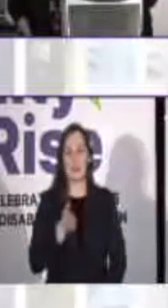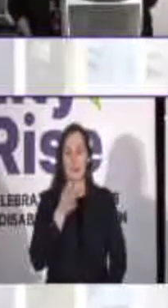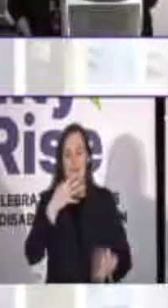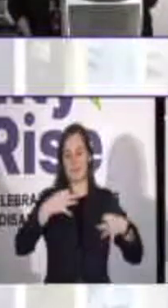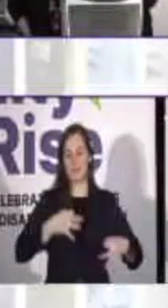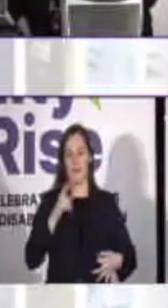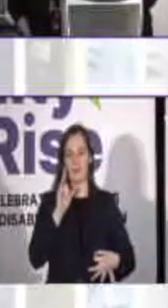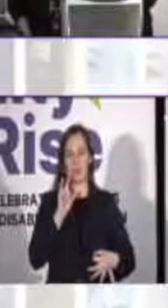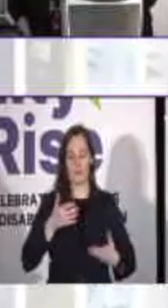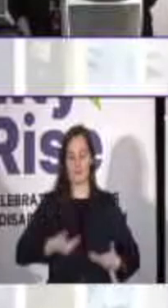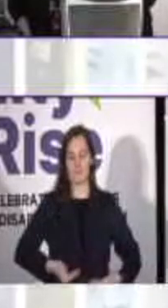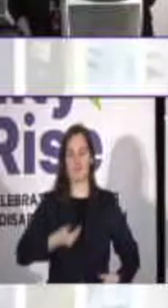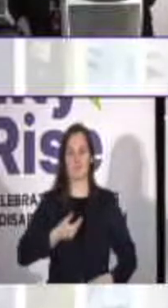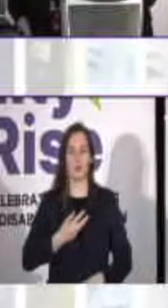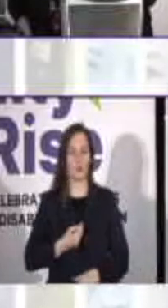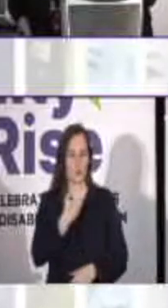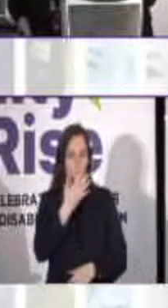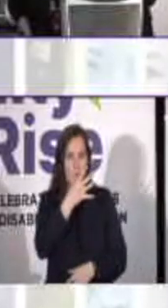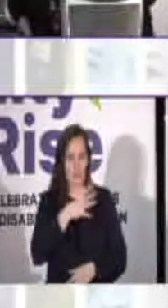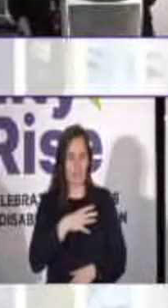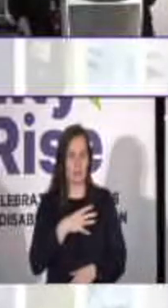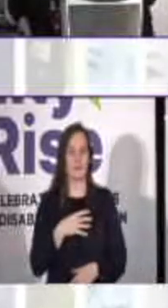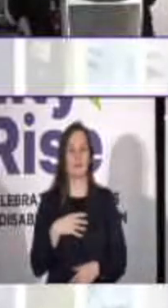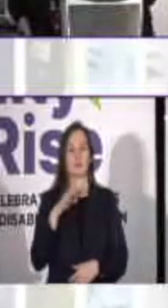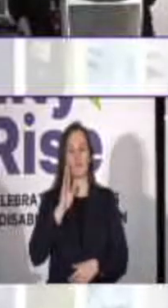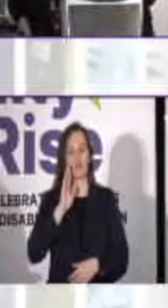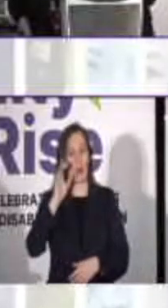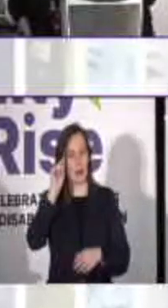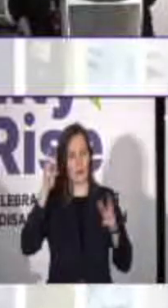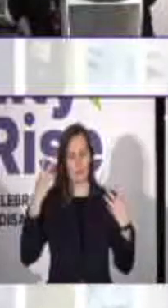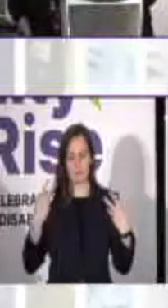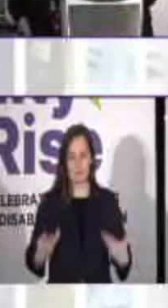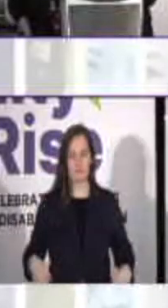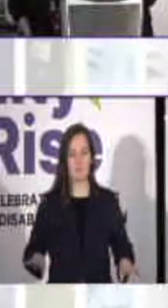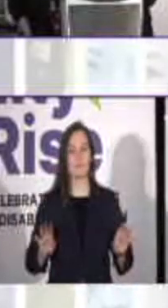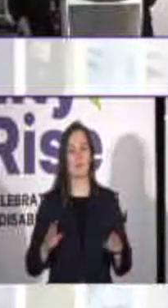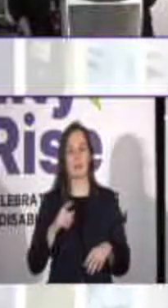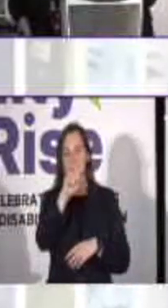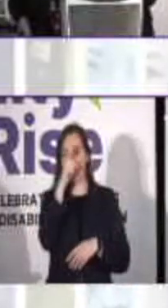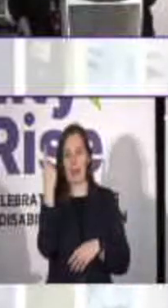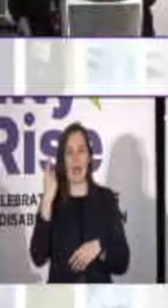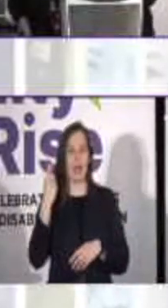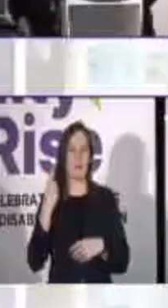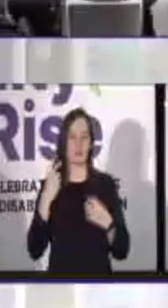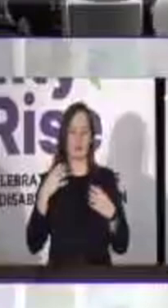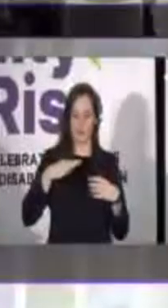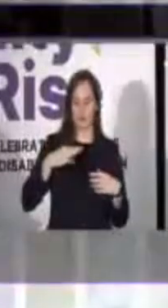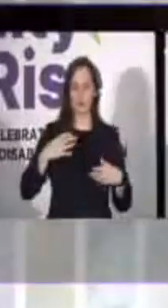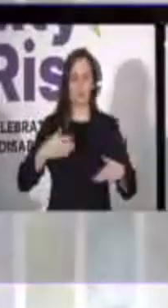I AM A WHITE WOMAN WITH LONG BROWN HAIR WEARING A BLACK TURTLENECK, BLACK BLAZER, AND BLACK PANTS.